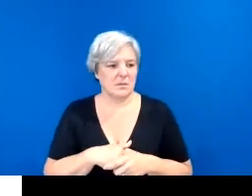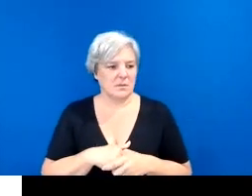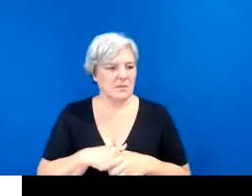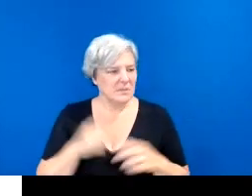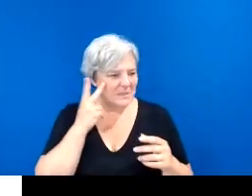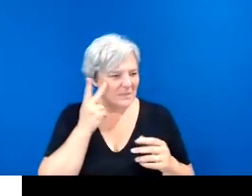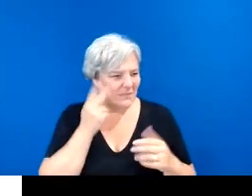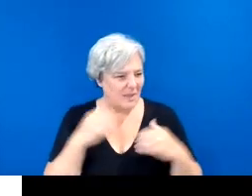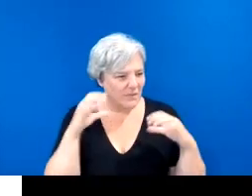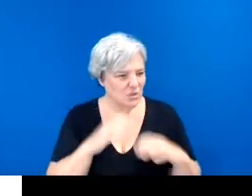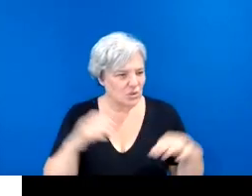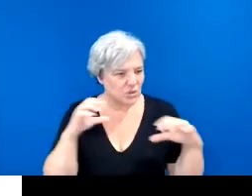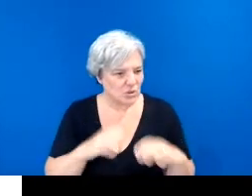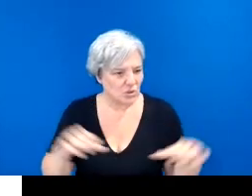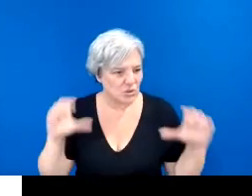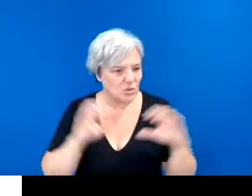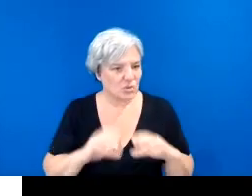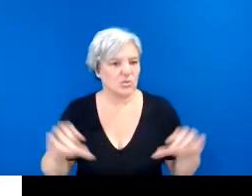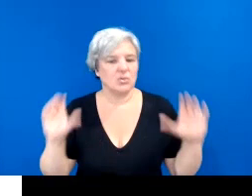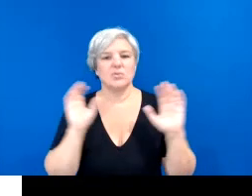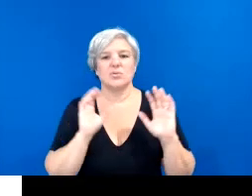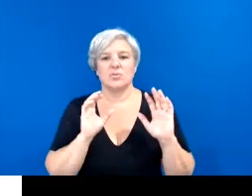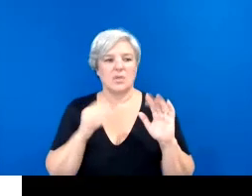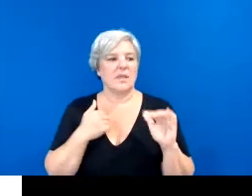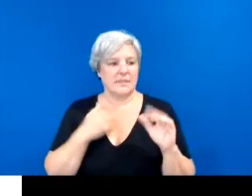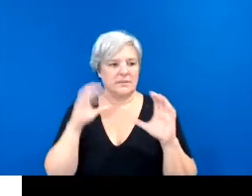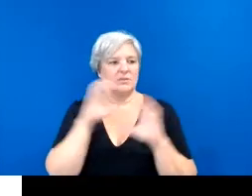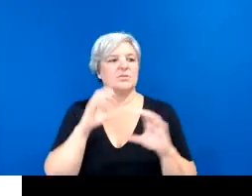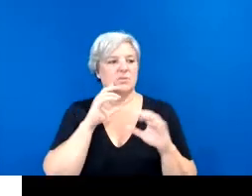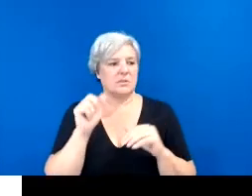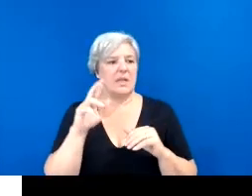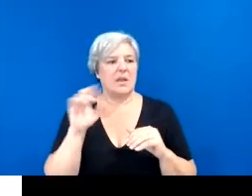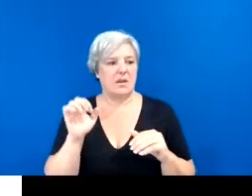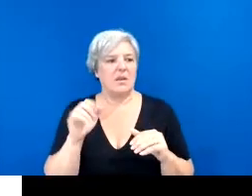So it's a really simple search area or search tool that you can use.